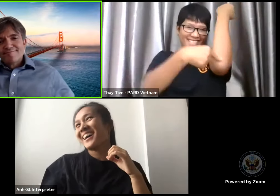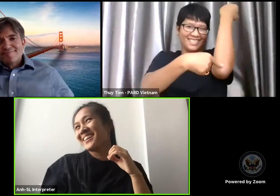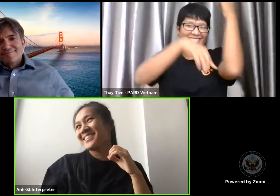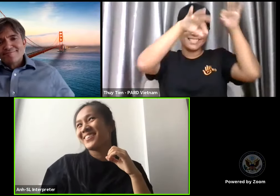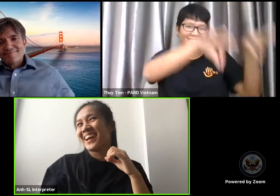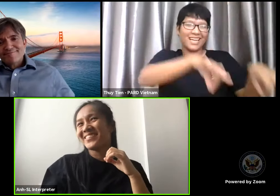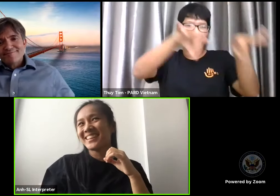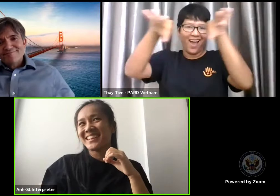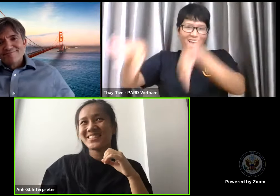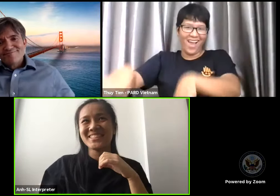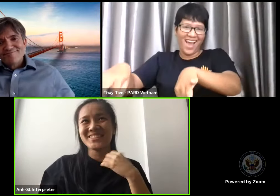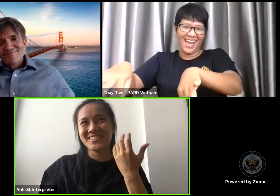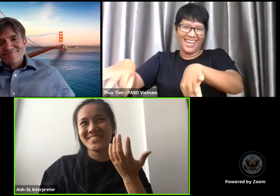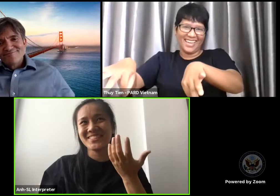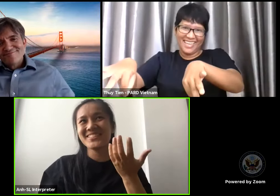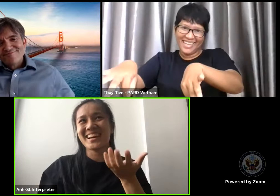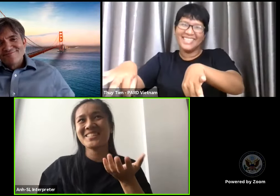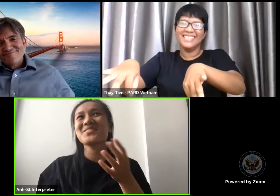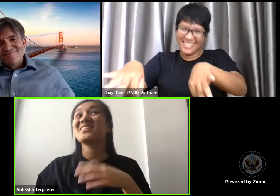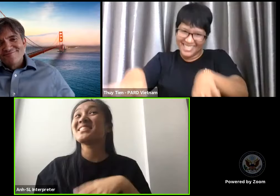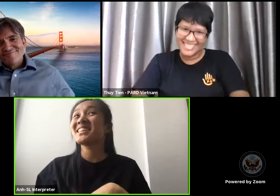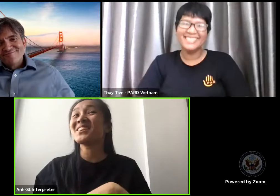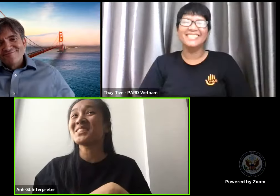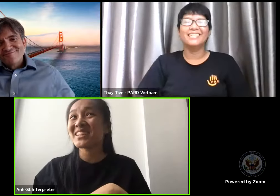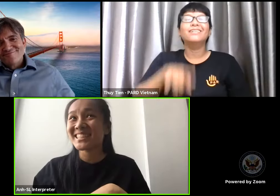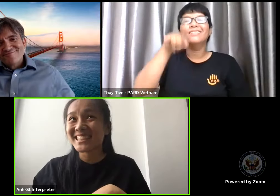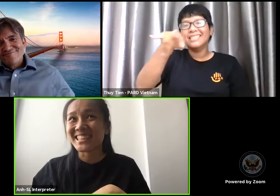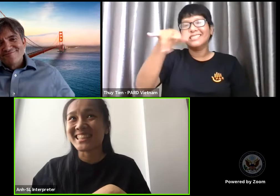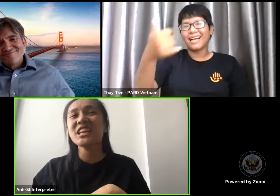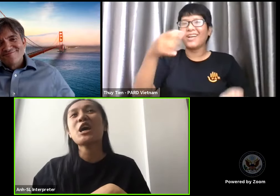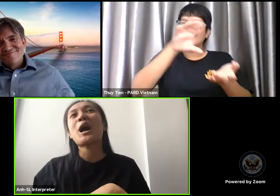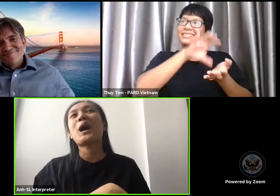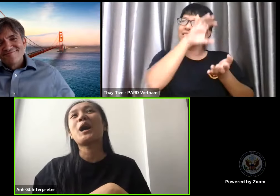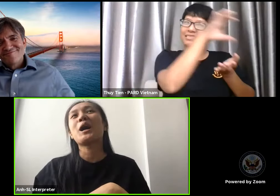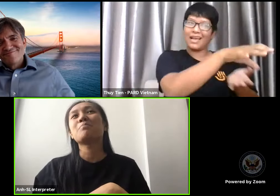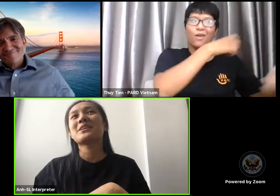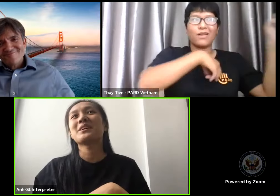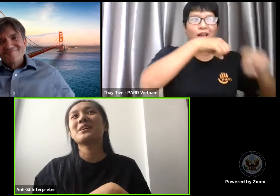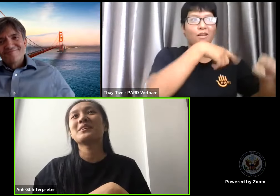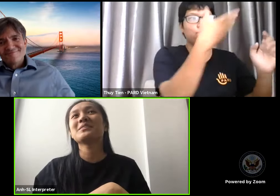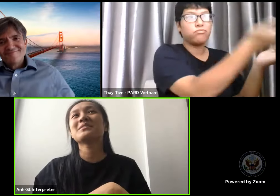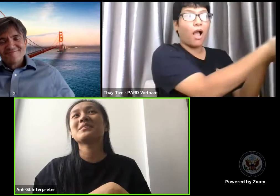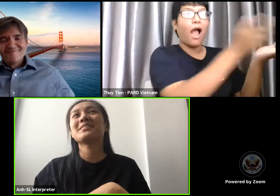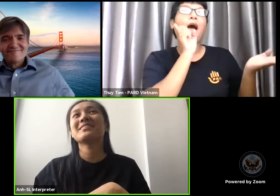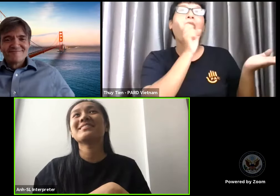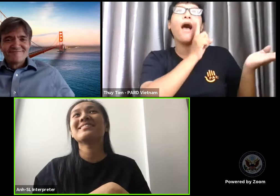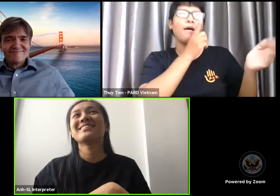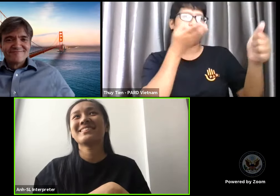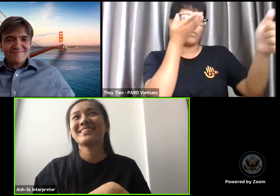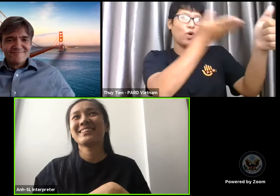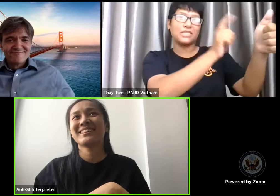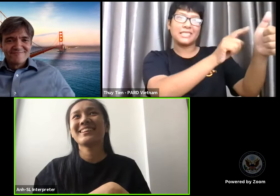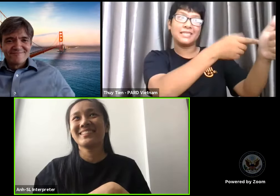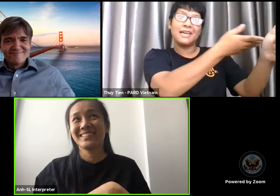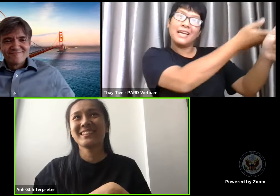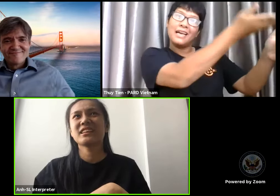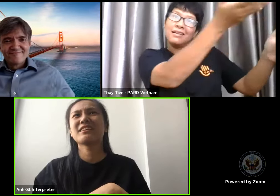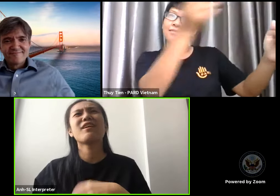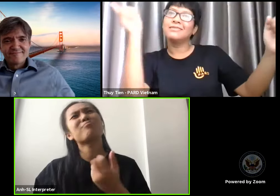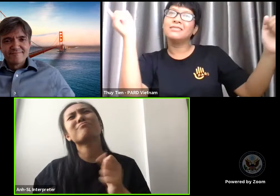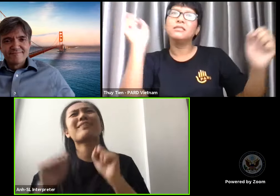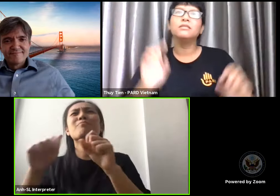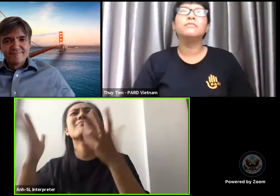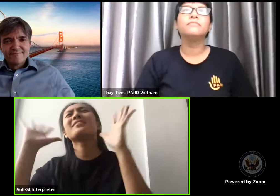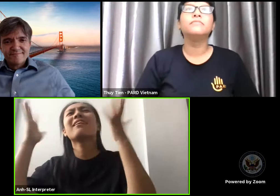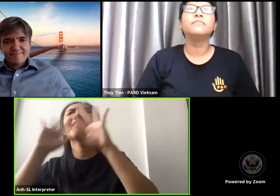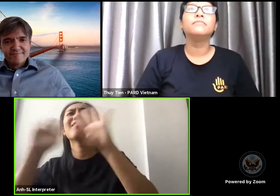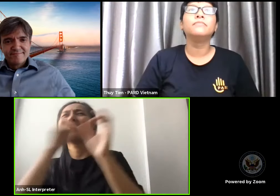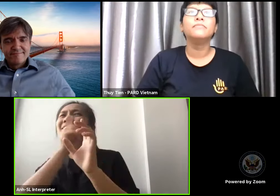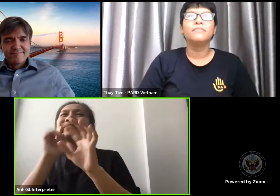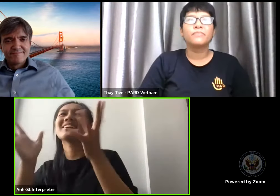[Anh] So, I would like to introduce you guys to visit Ho Chi Minh City because --